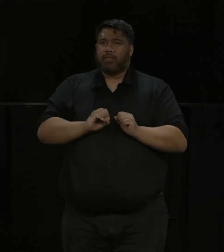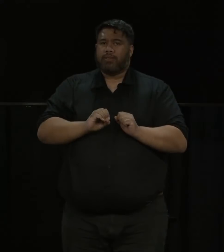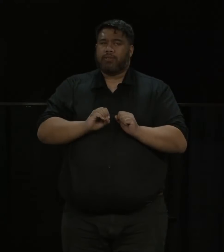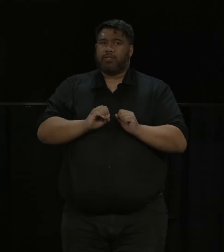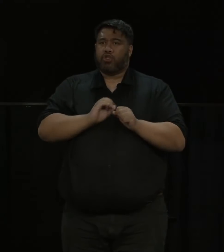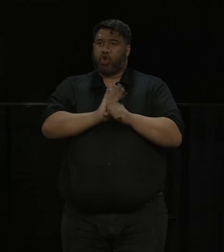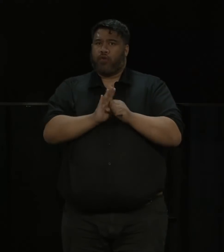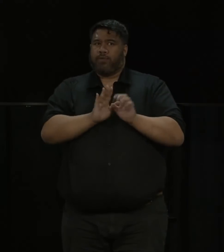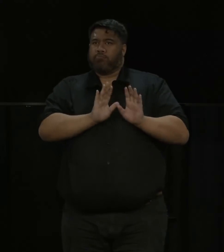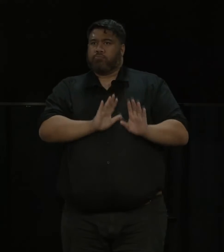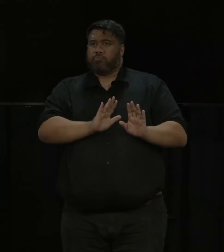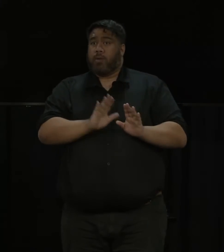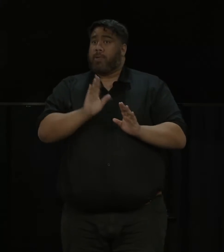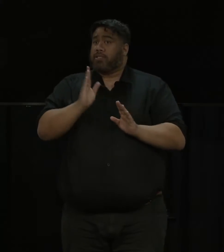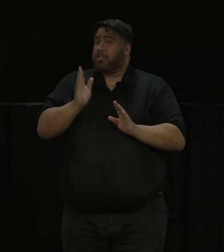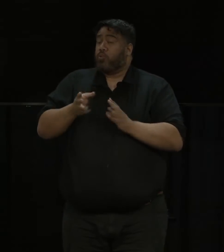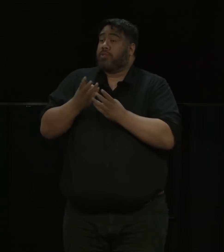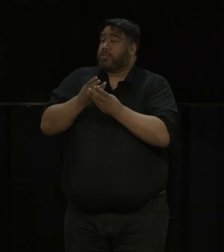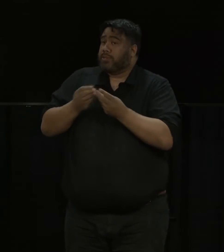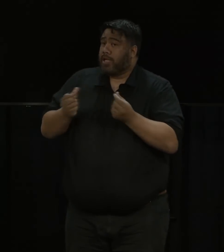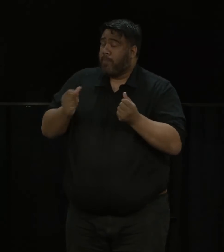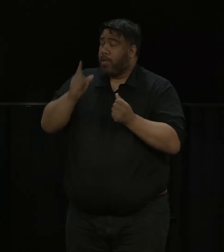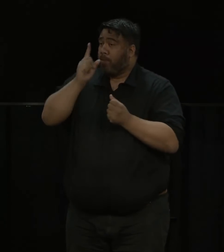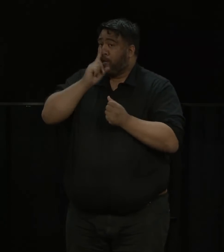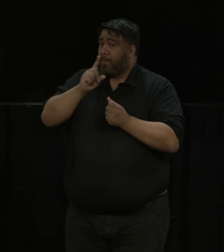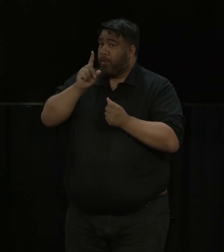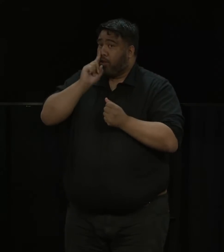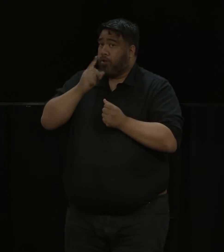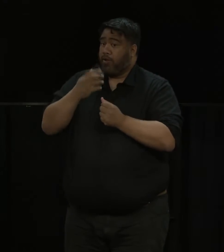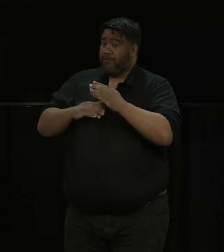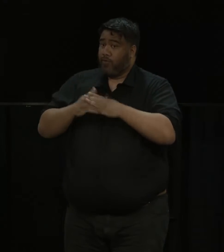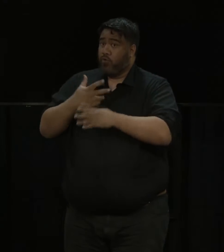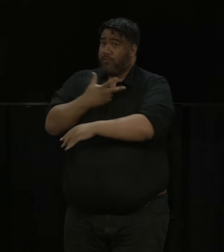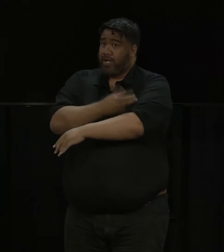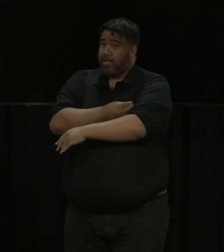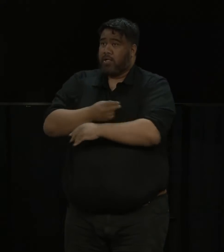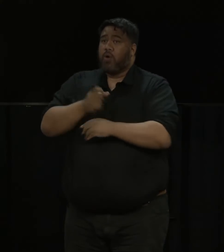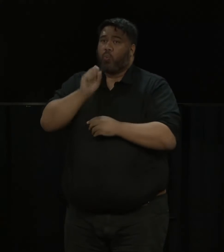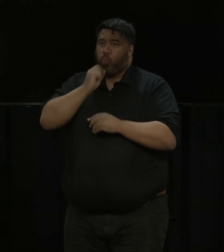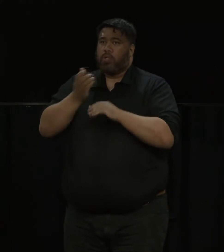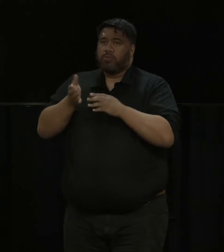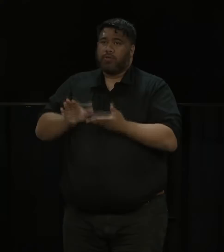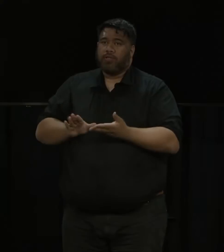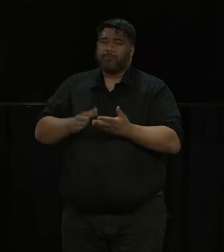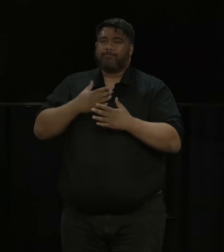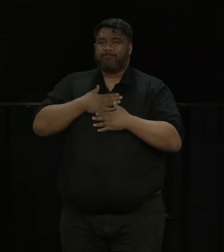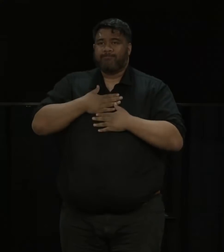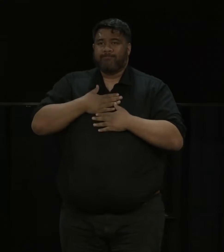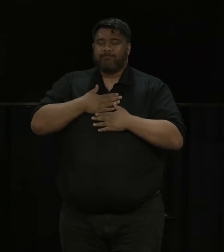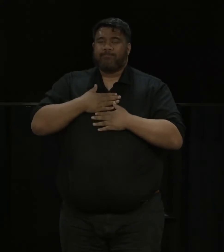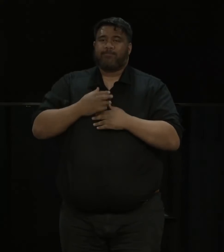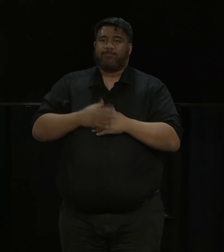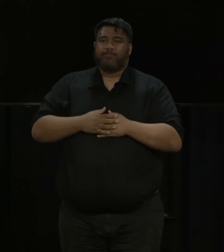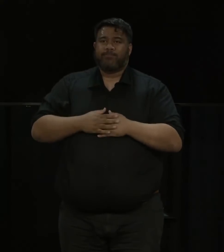more than 90%, in fact more than 95% protective against death from COVID-19, it does mean we will still see some